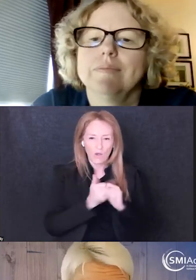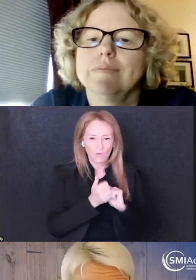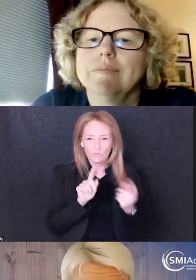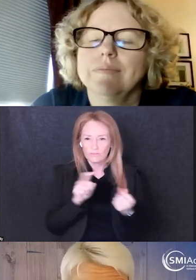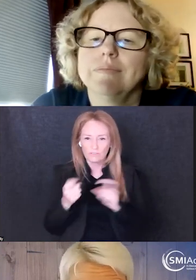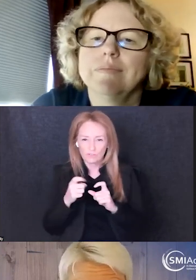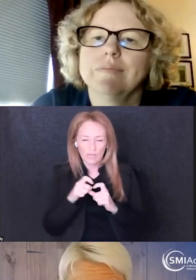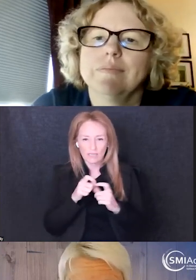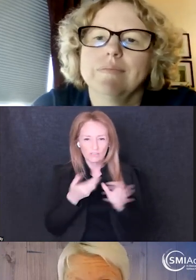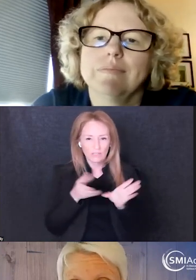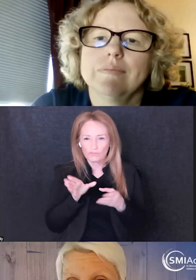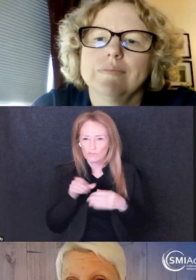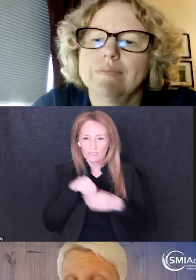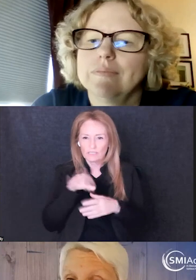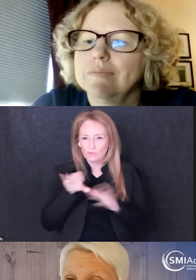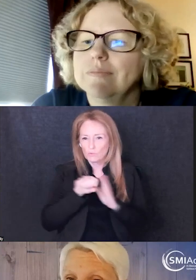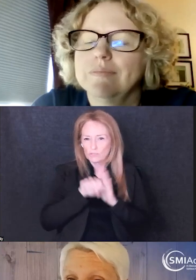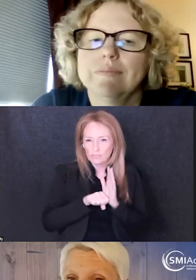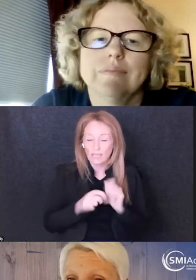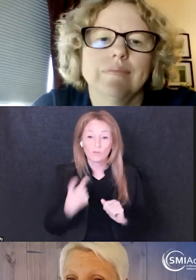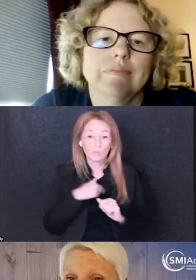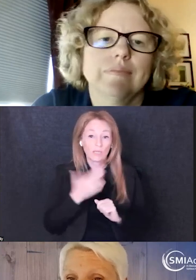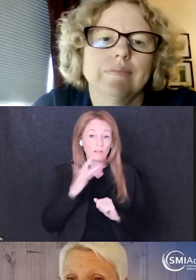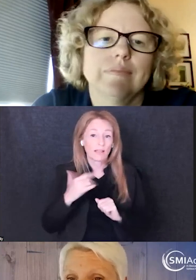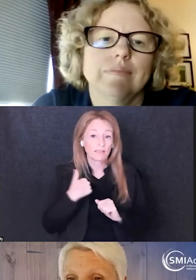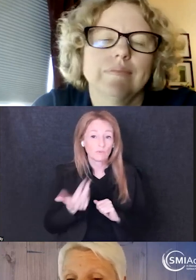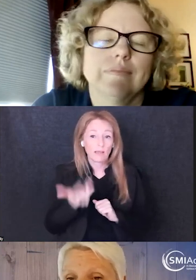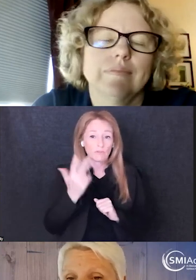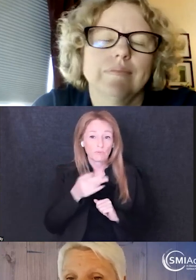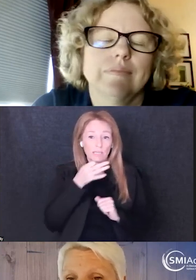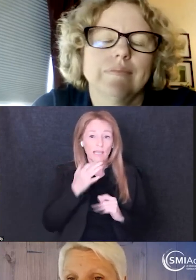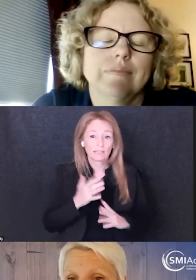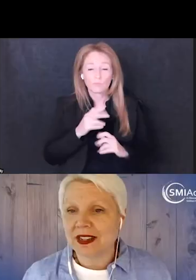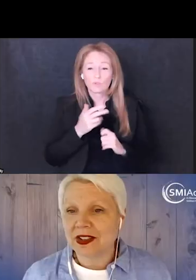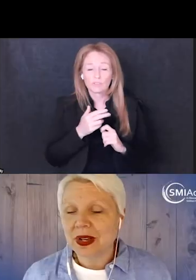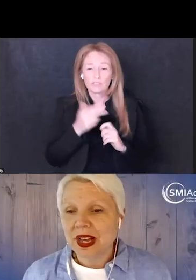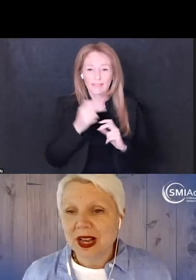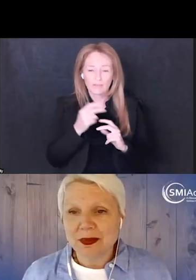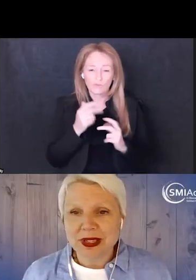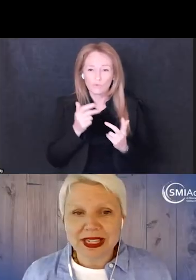WE ARE LUCKY TO HAVE THREE EXPERTS TO REFLECT ON THE WORK THAT YOU HAVE DONE.